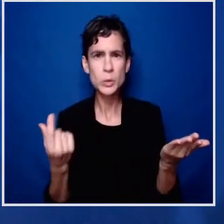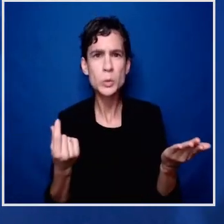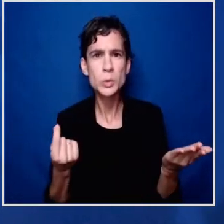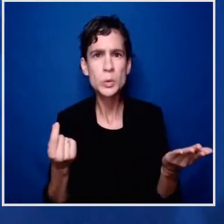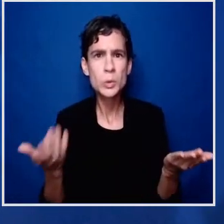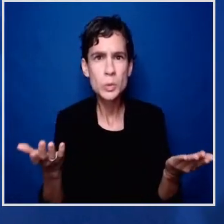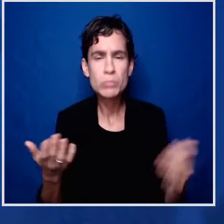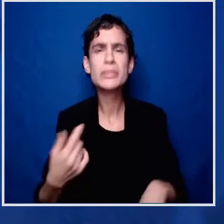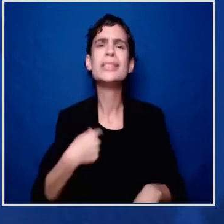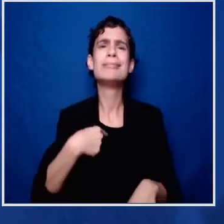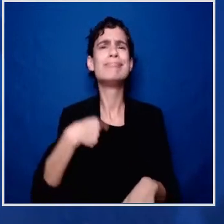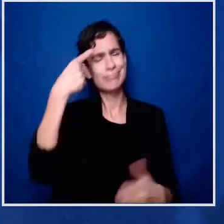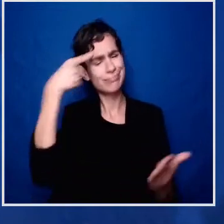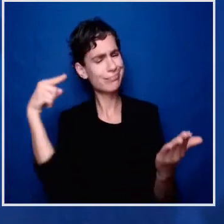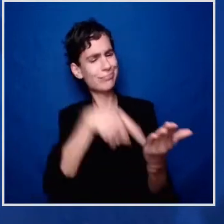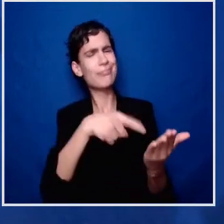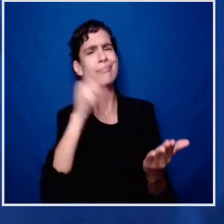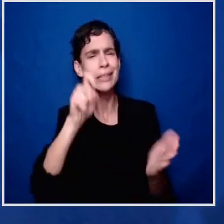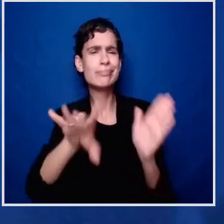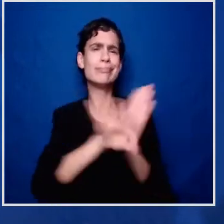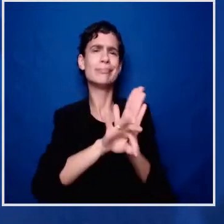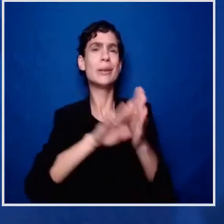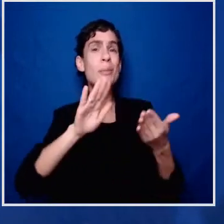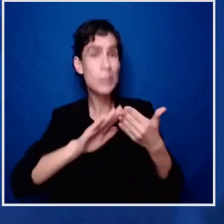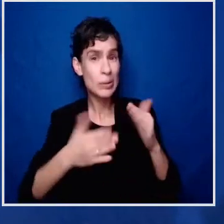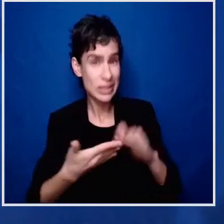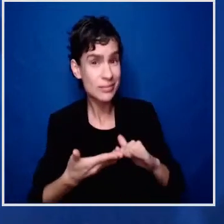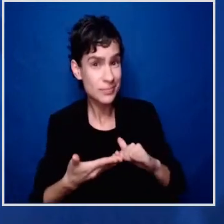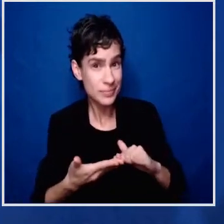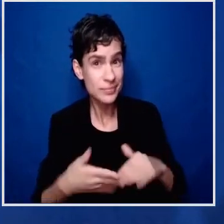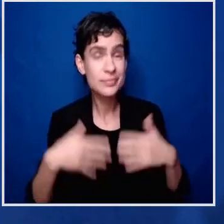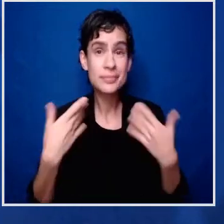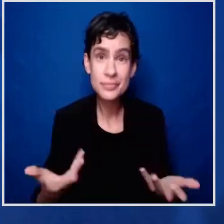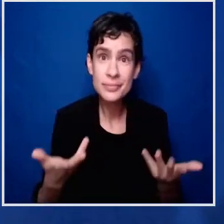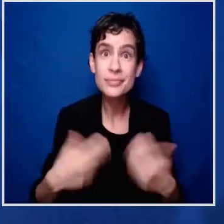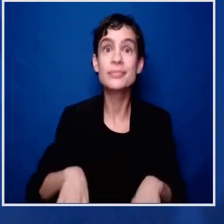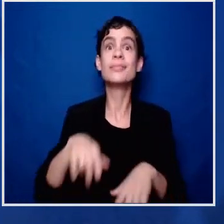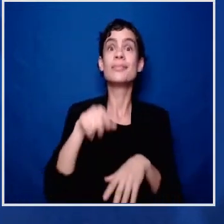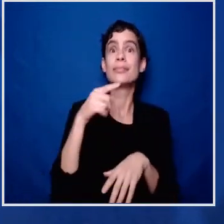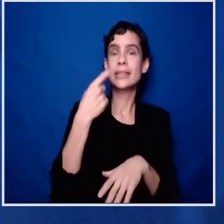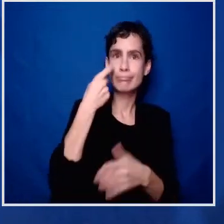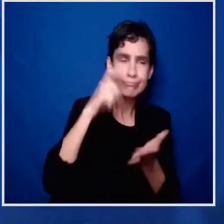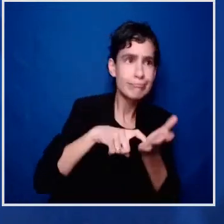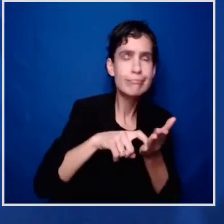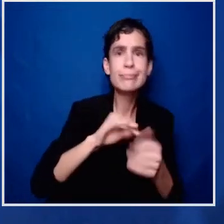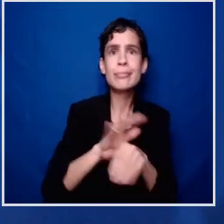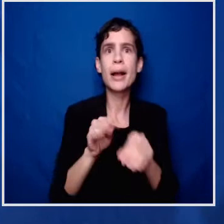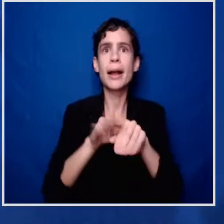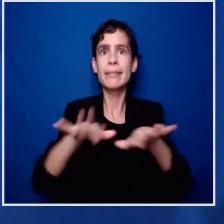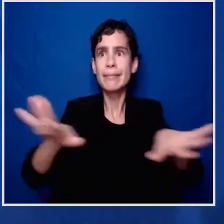WE HAVE EXPERIENCED SO MUCH COLLECTIVE PAIN, HEARTBREAK,